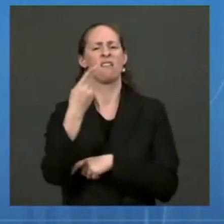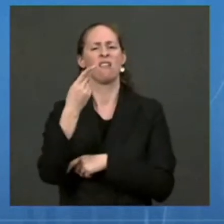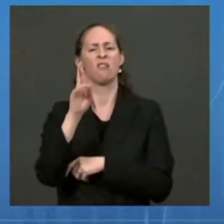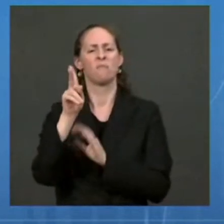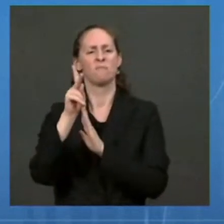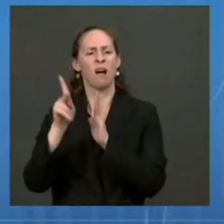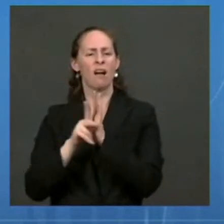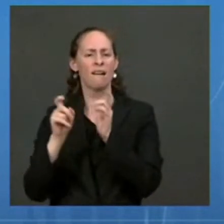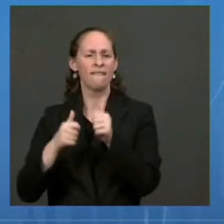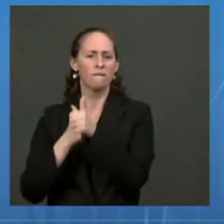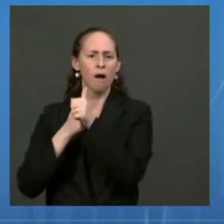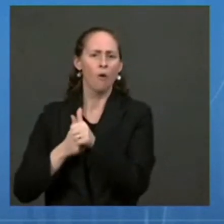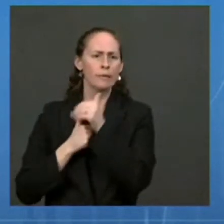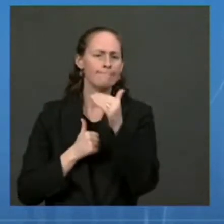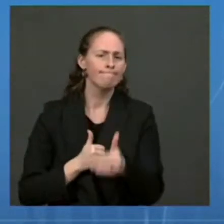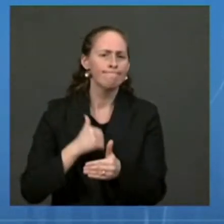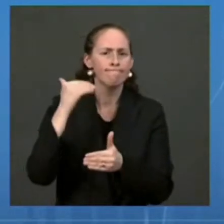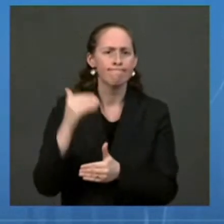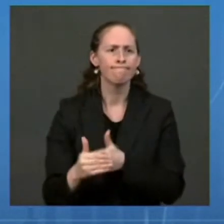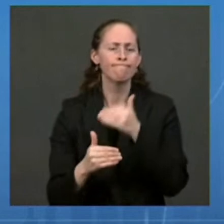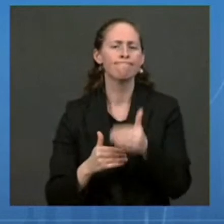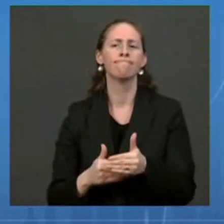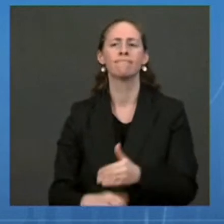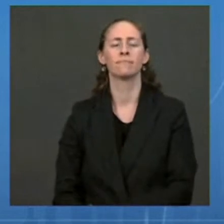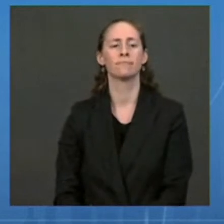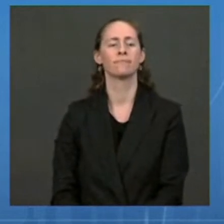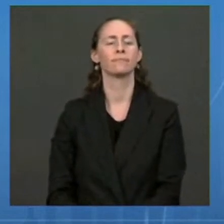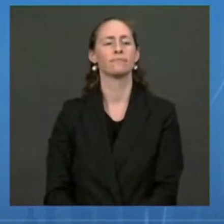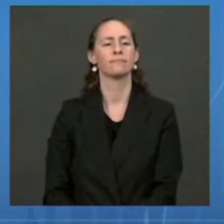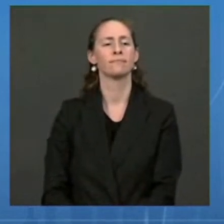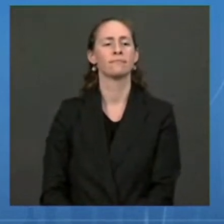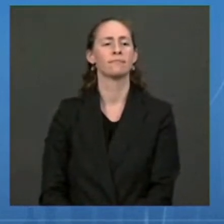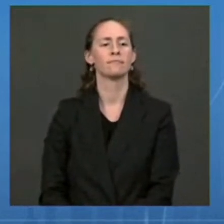EVEN AFTER WE HIT THOSE DEADLINES WE EXPECT FEDERAL AGENCIES AND CONTRACTORS WILL FOLLOW THE STANDARD HR